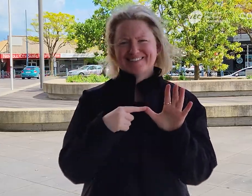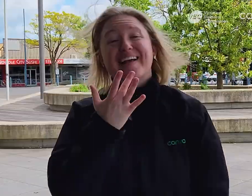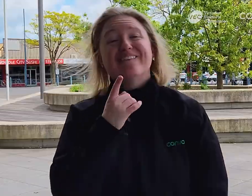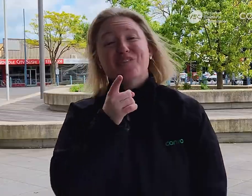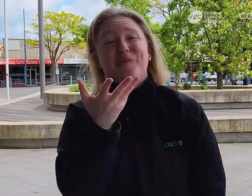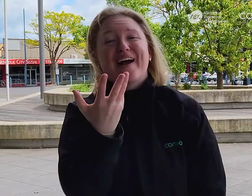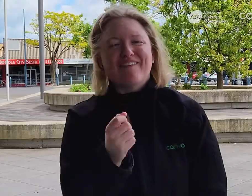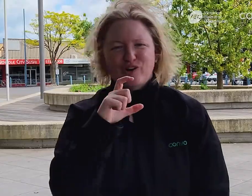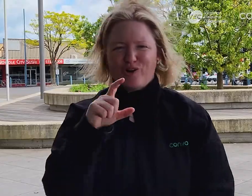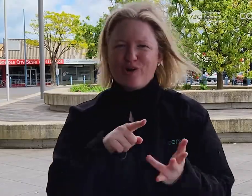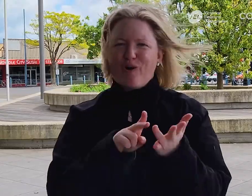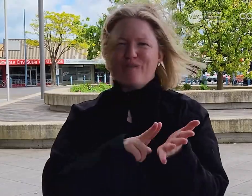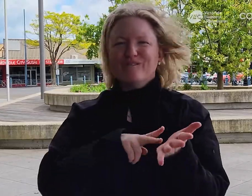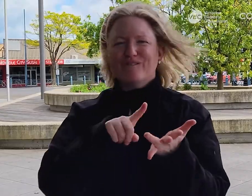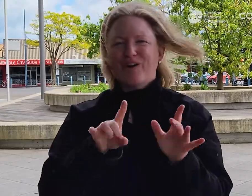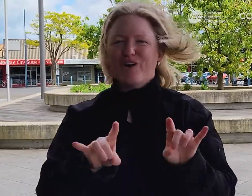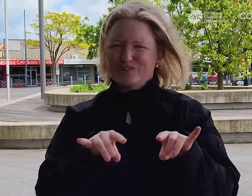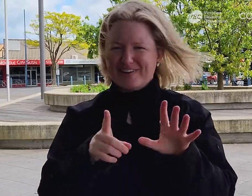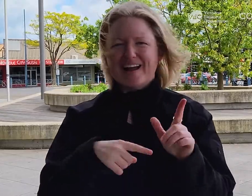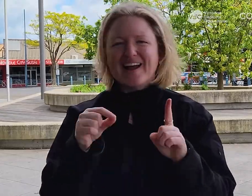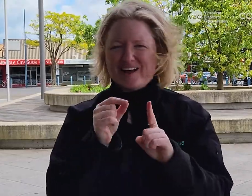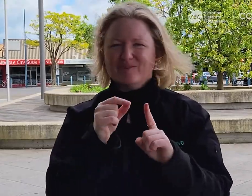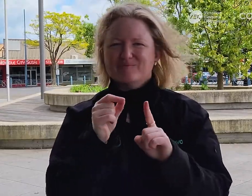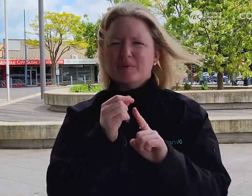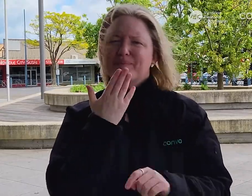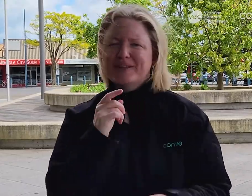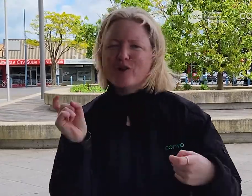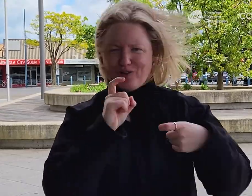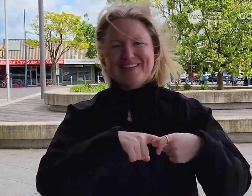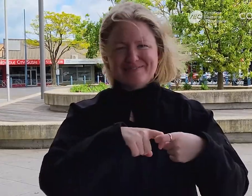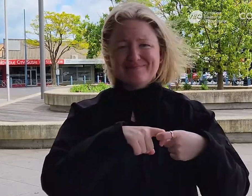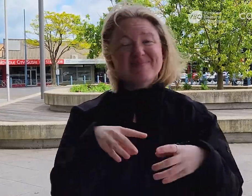Just log into the Convo AU app if you already have an account with us